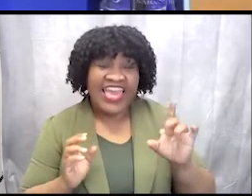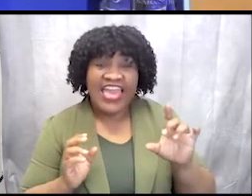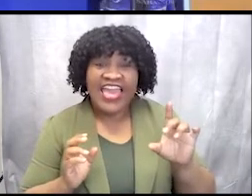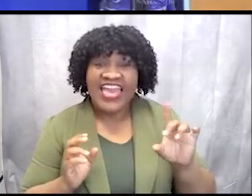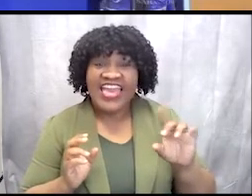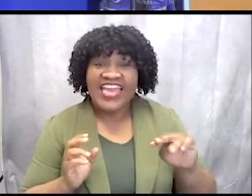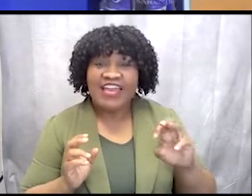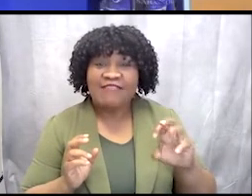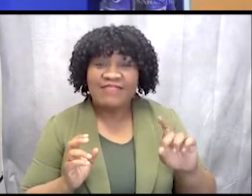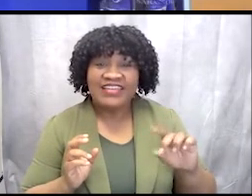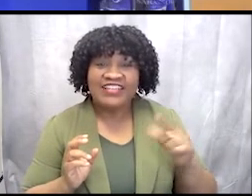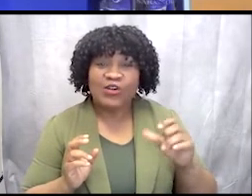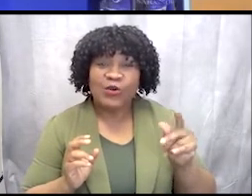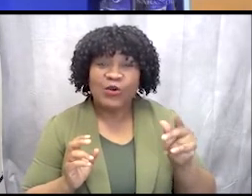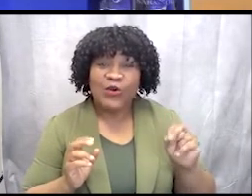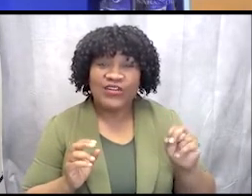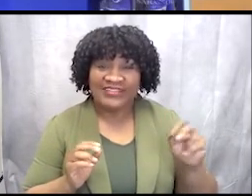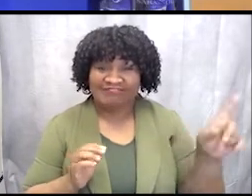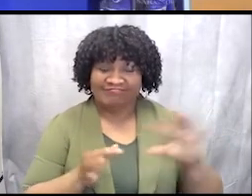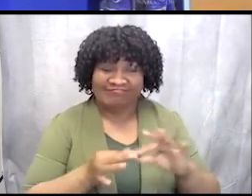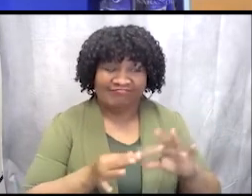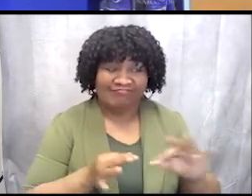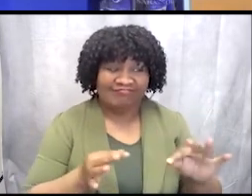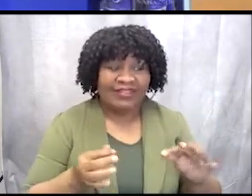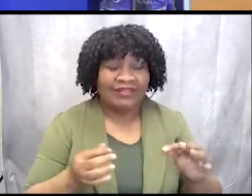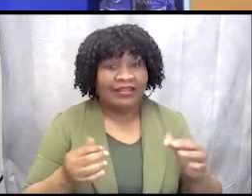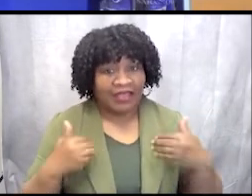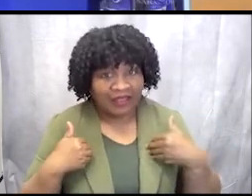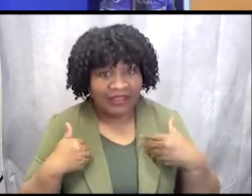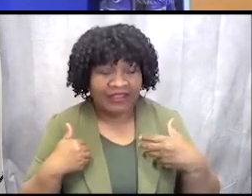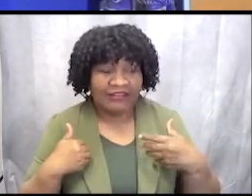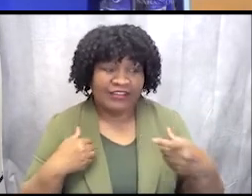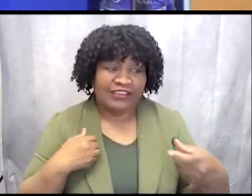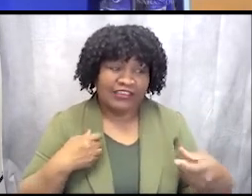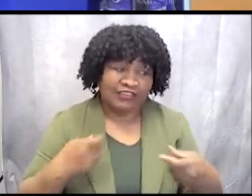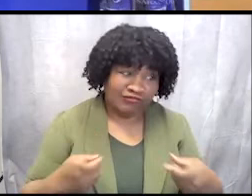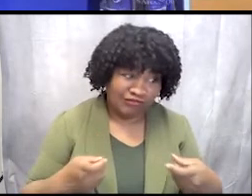reminds us, can "contain and control, patronize and co-opt,